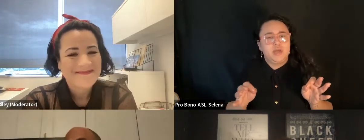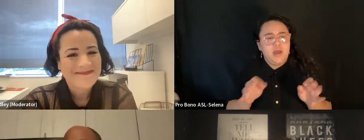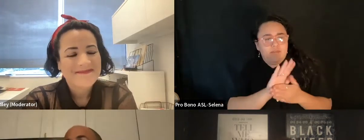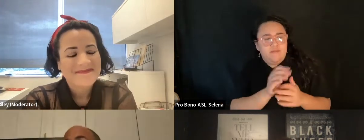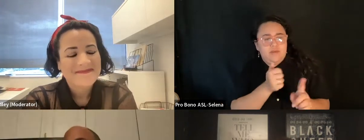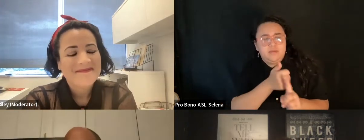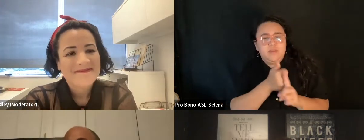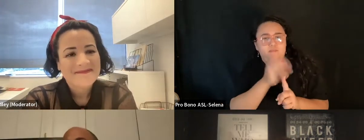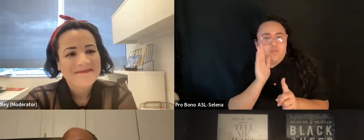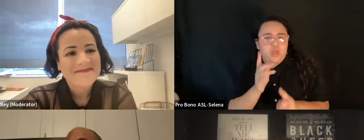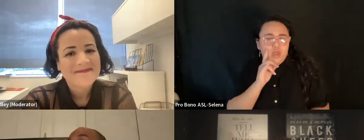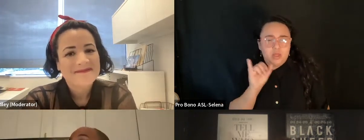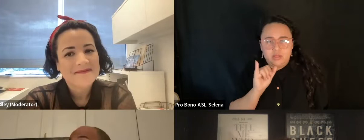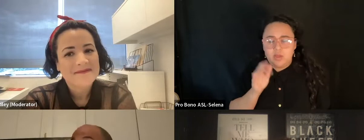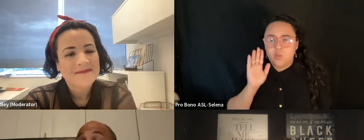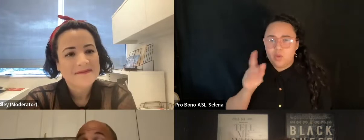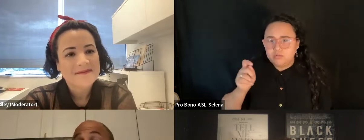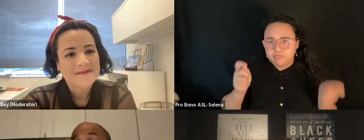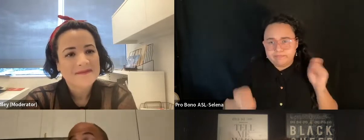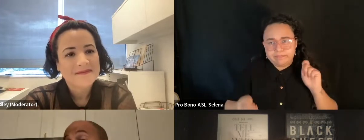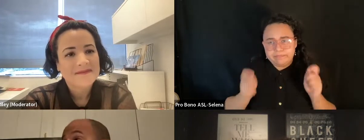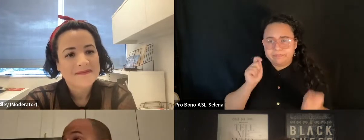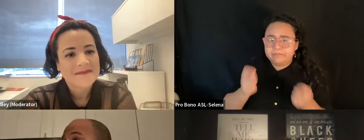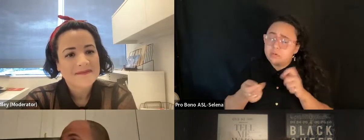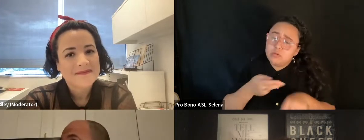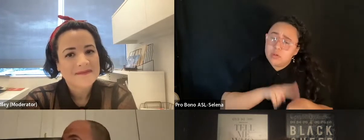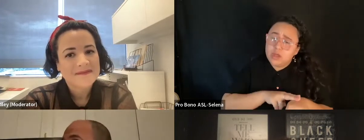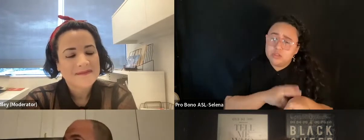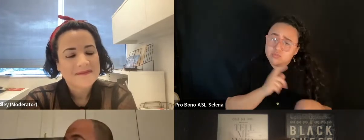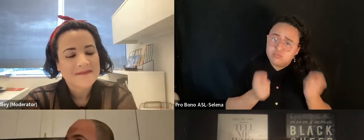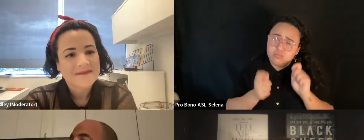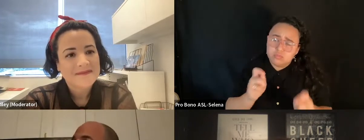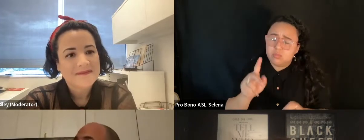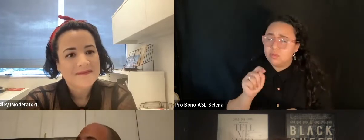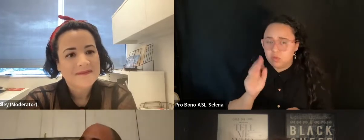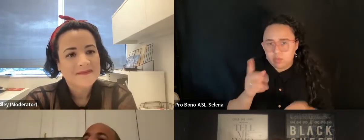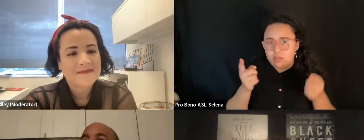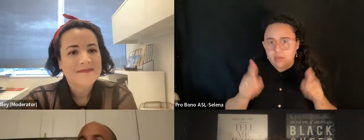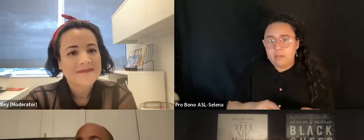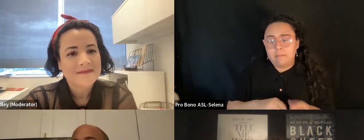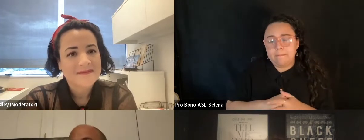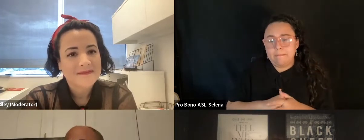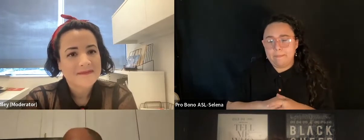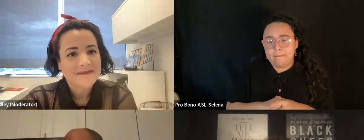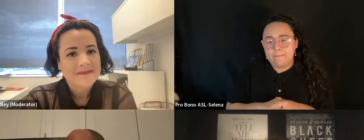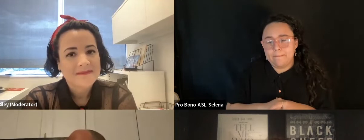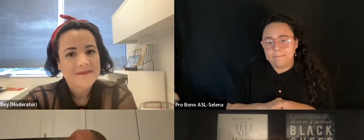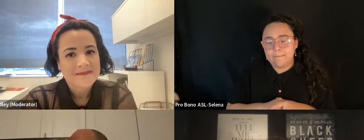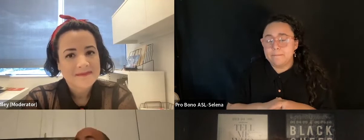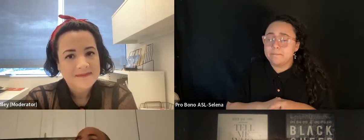But kind of ambition, I guess, this sort of immerse the audience in the material and to tell the